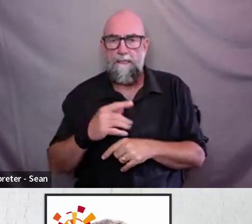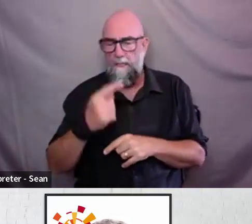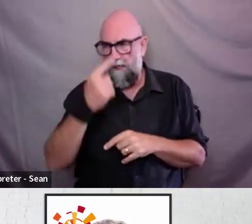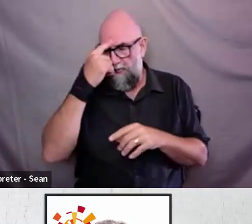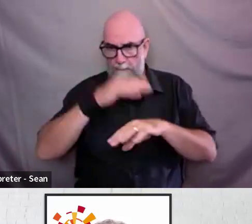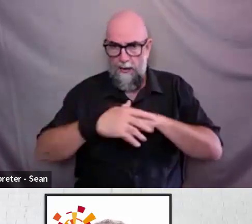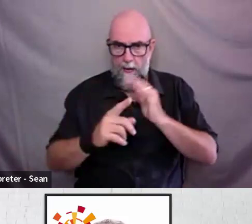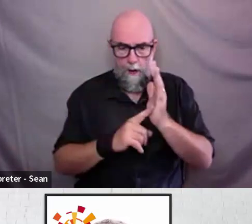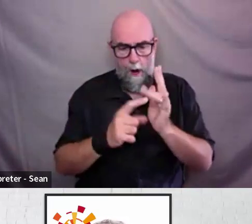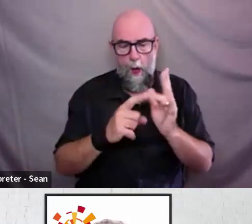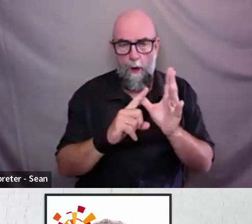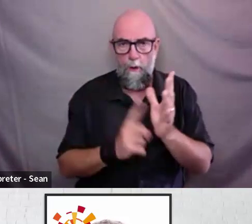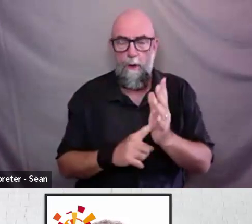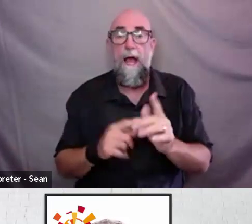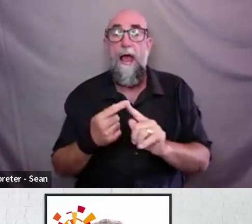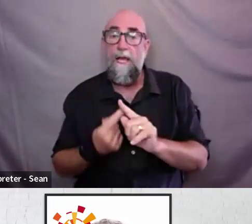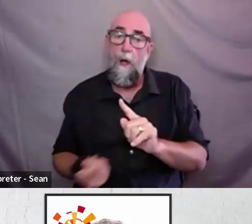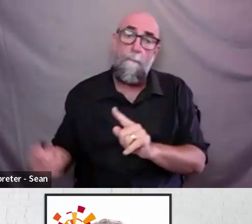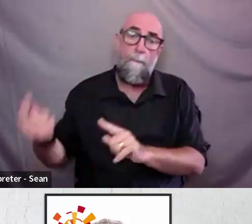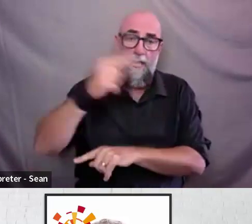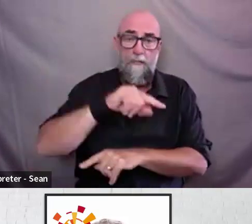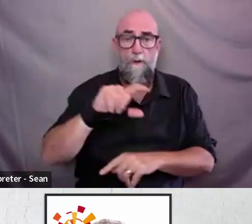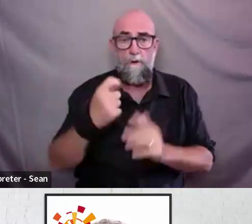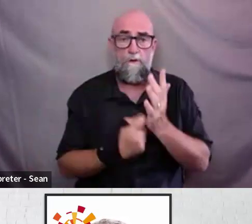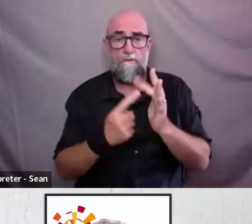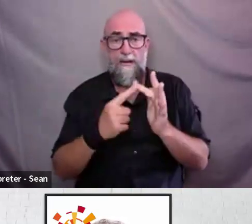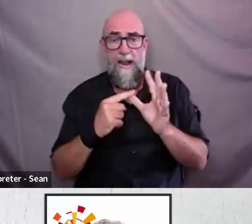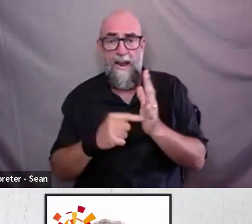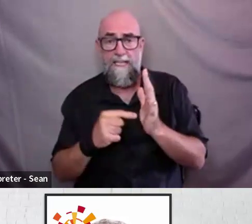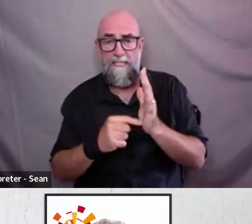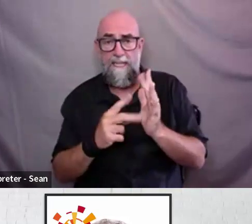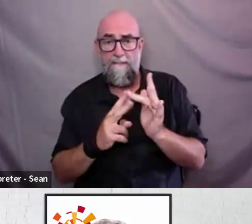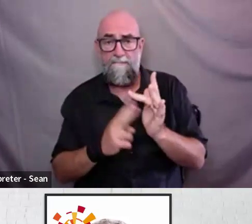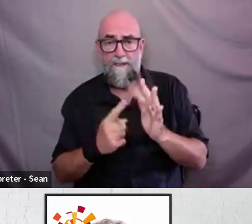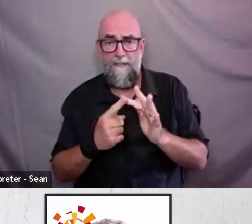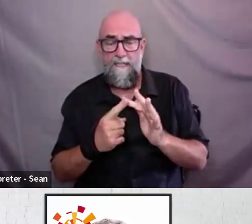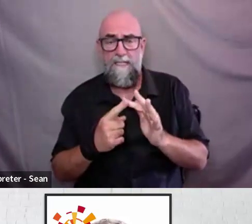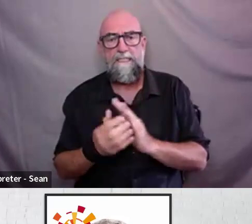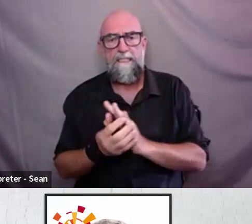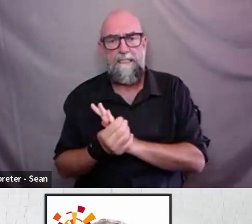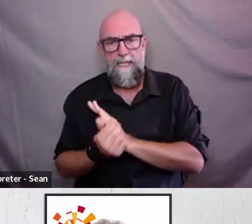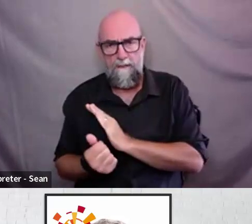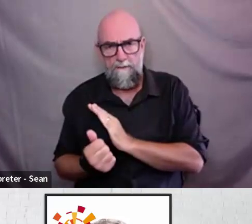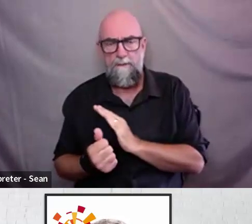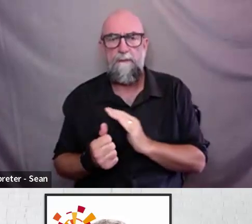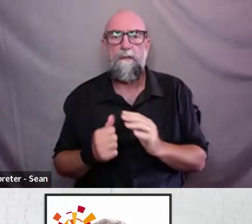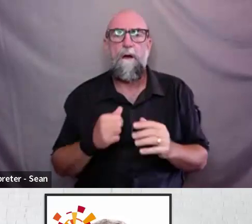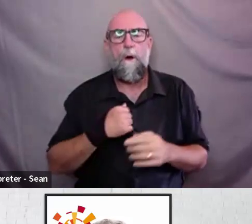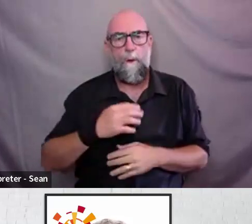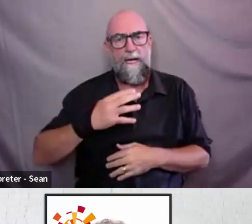is a culture at every level, is much bigger ideas. One of my challenges to boards is how do you move faster than the